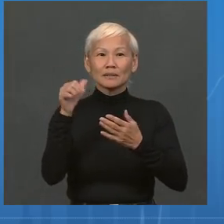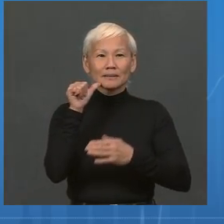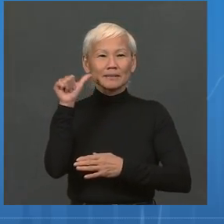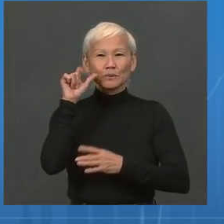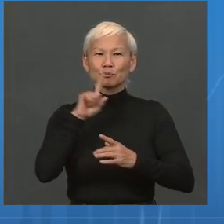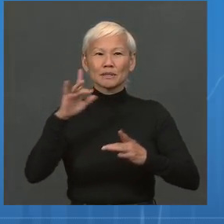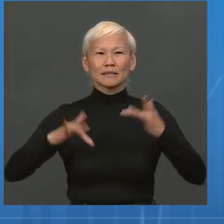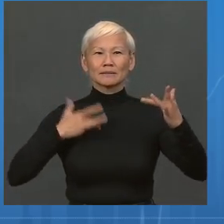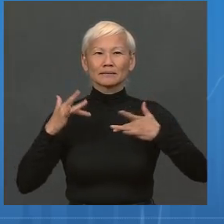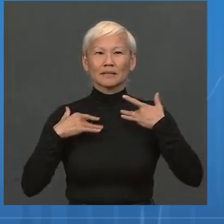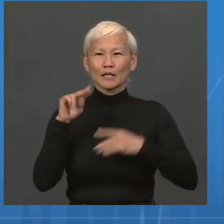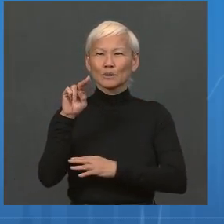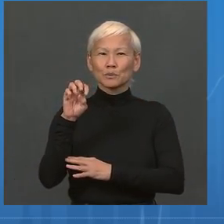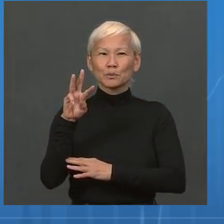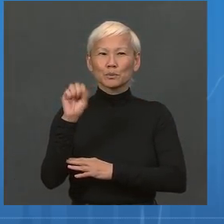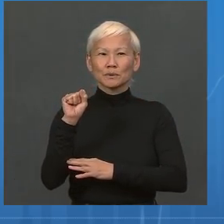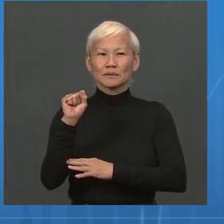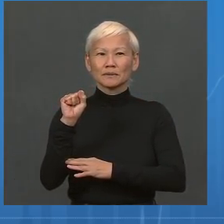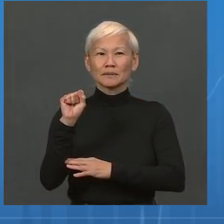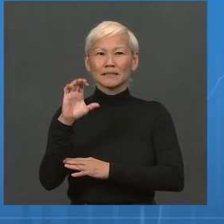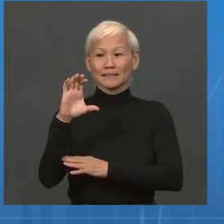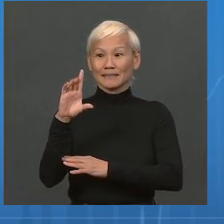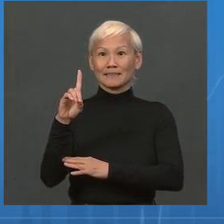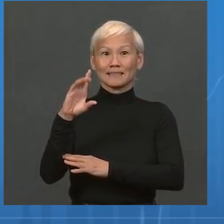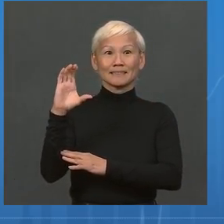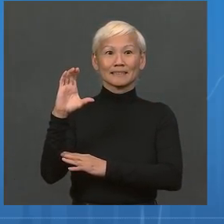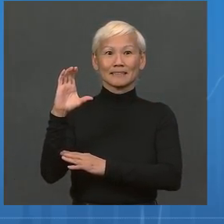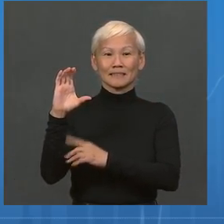CDC's recommendation of a vaccine for kids ages